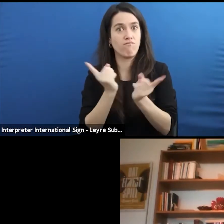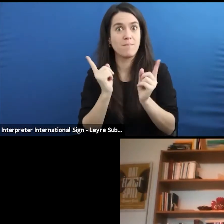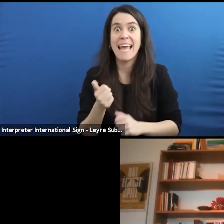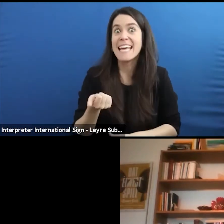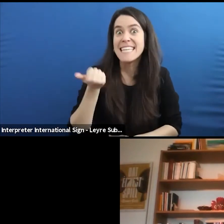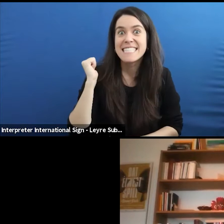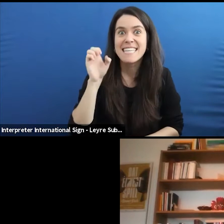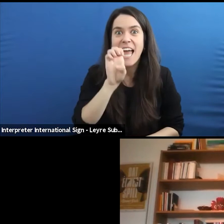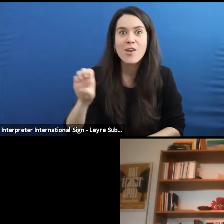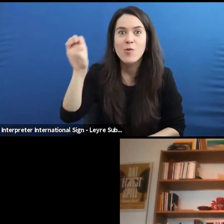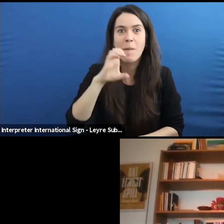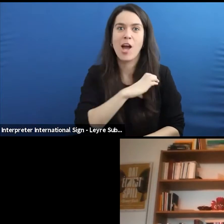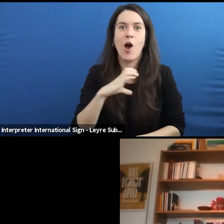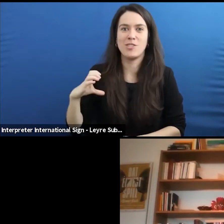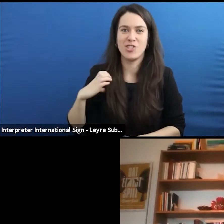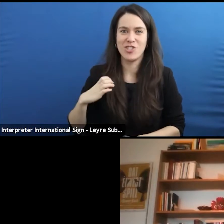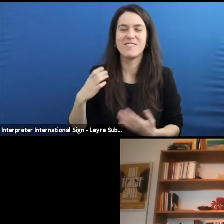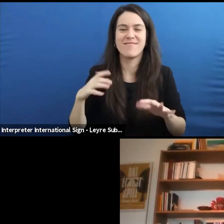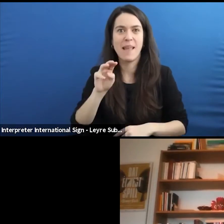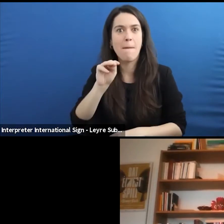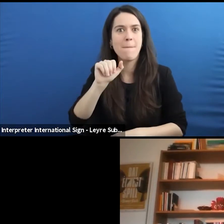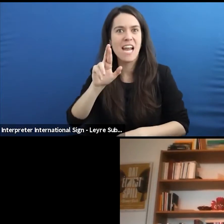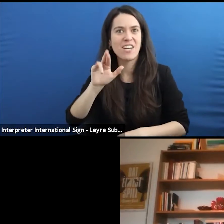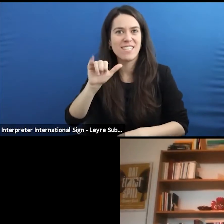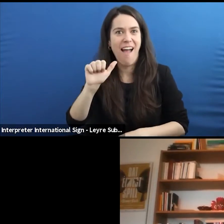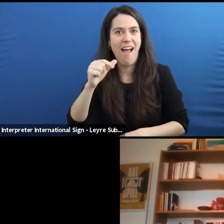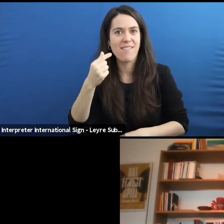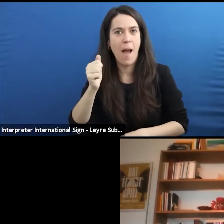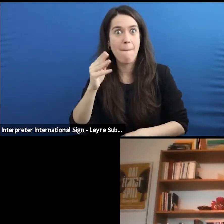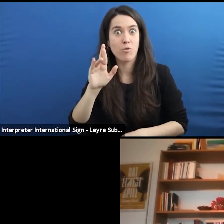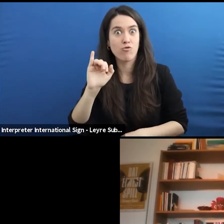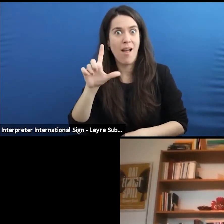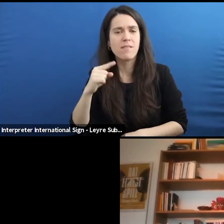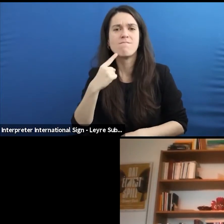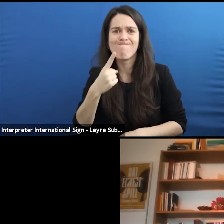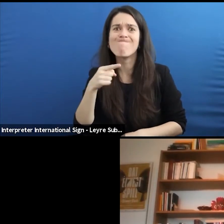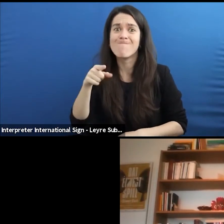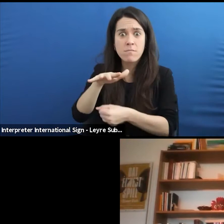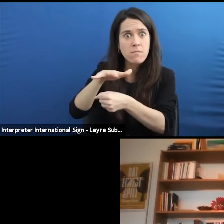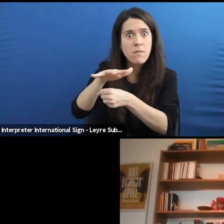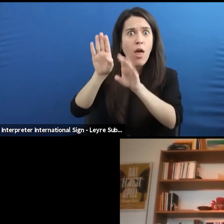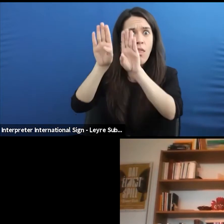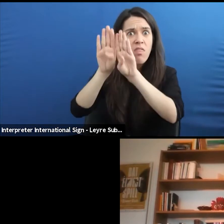commissioner Mariya Gabriel's speech, affirming that our sector can fully count on her support